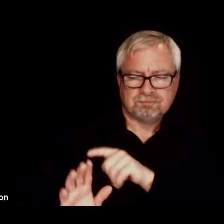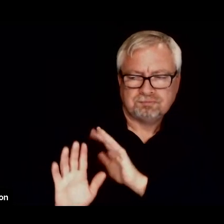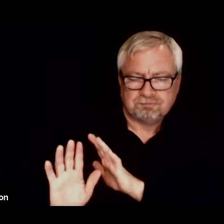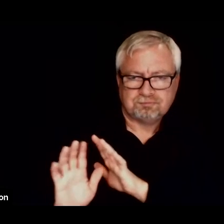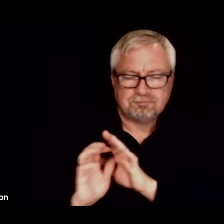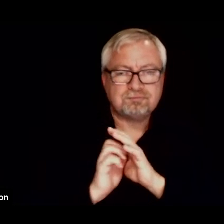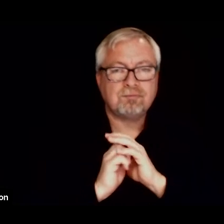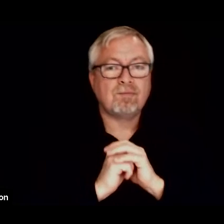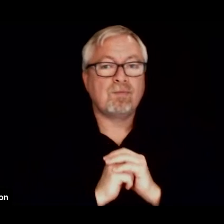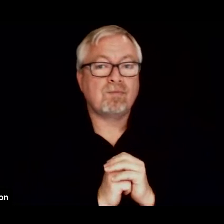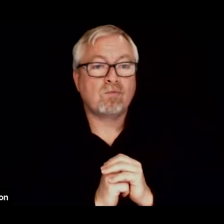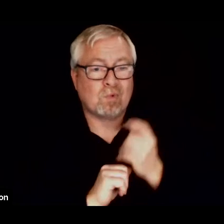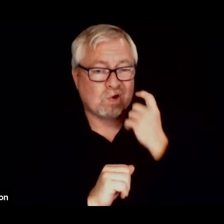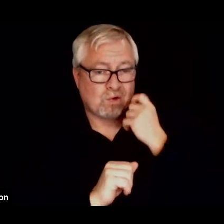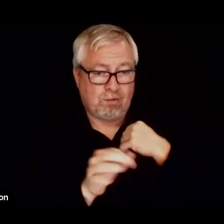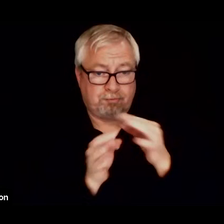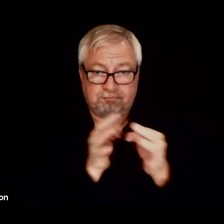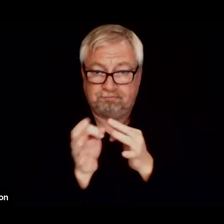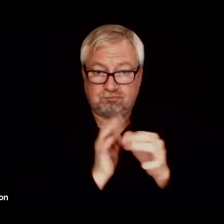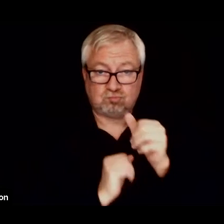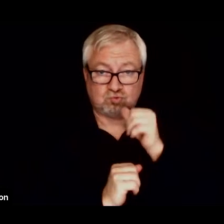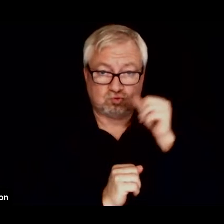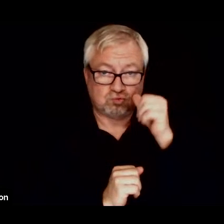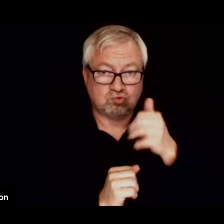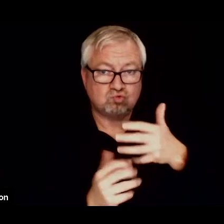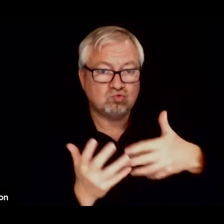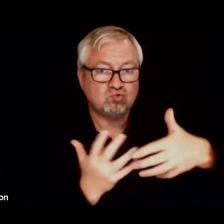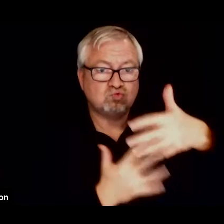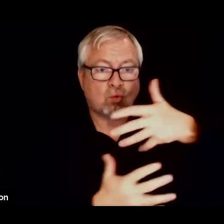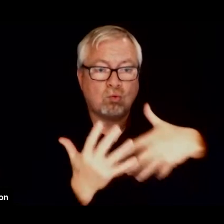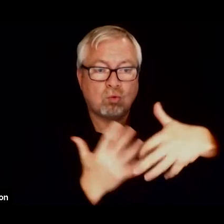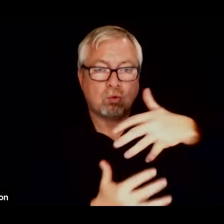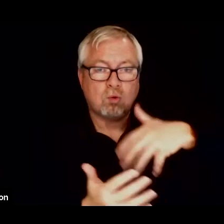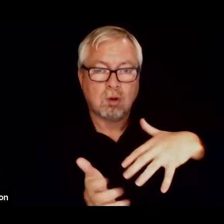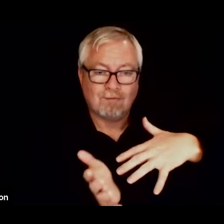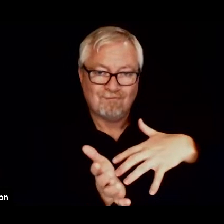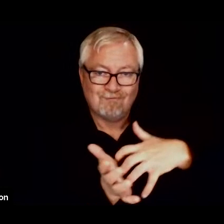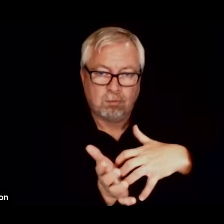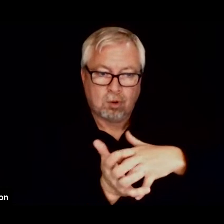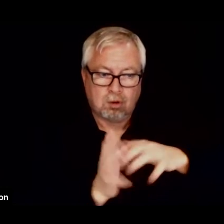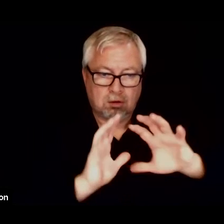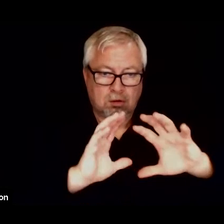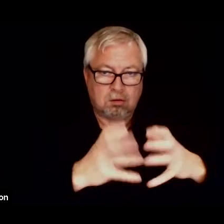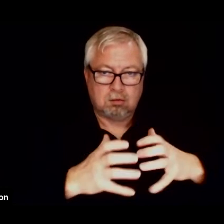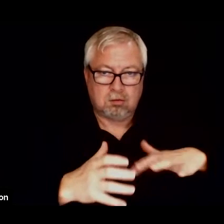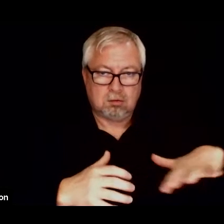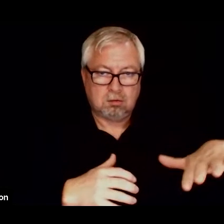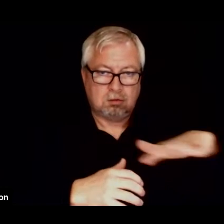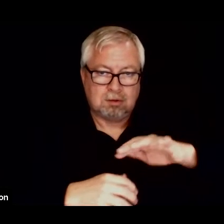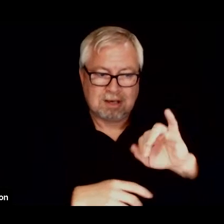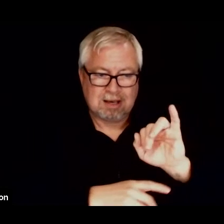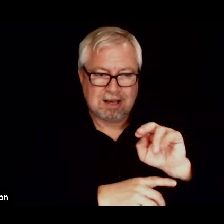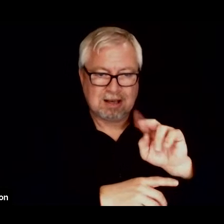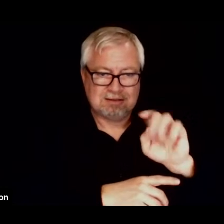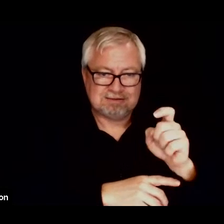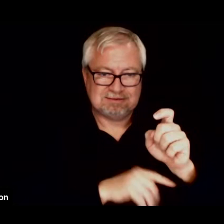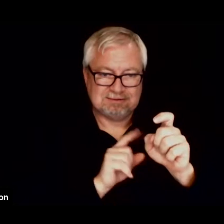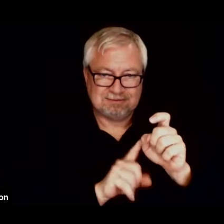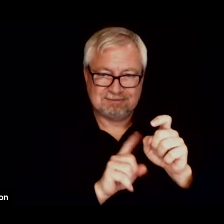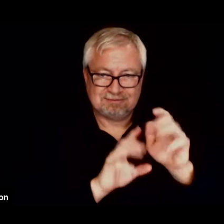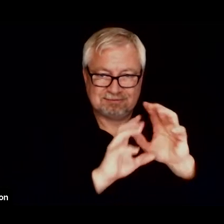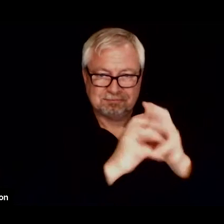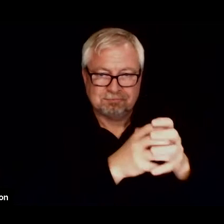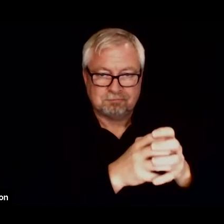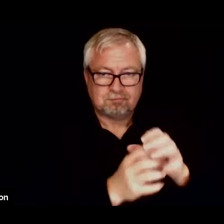vulnerability index is something that cdc has prepared it takes um 15 elements from the census